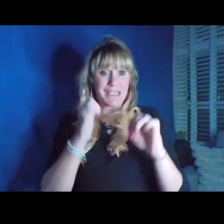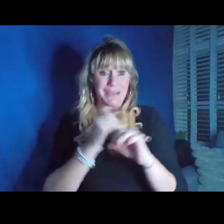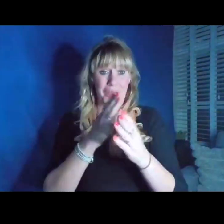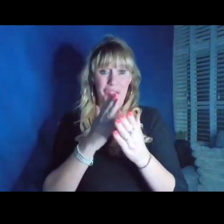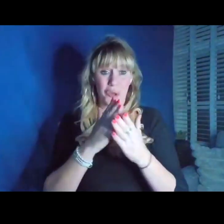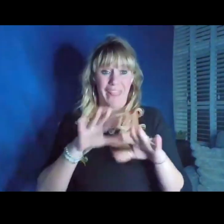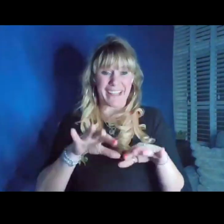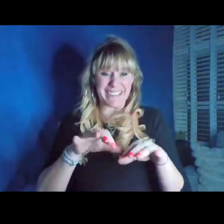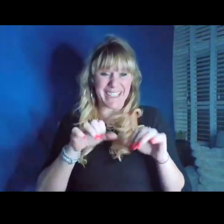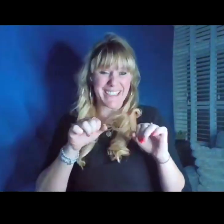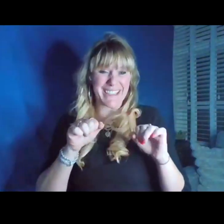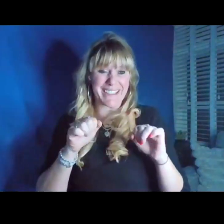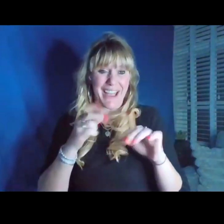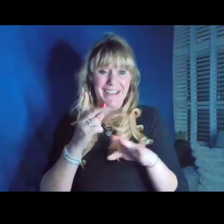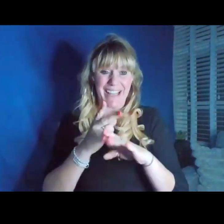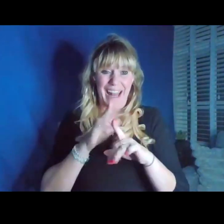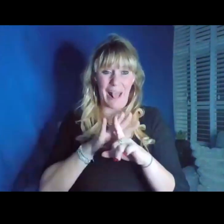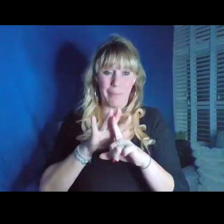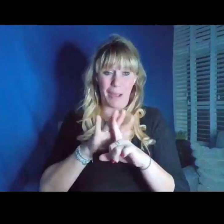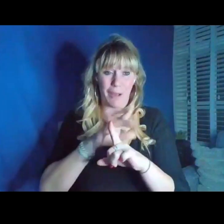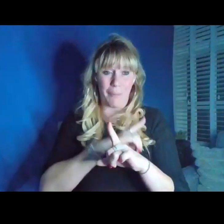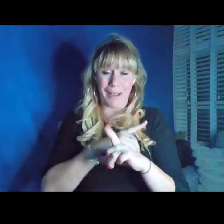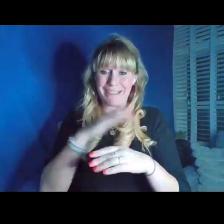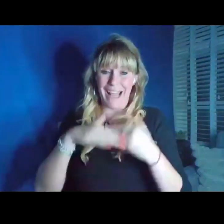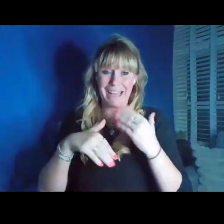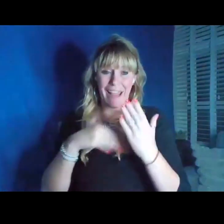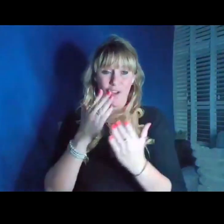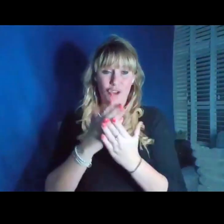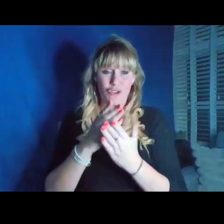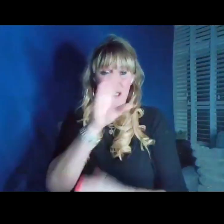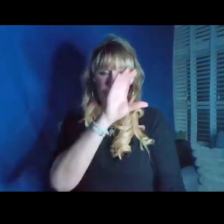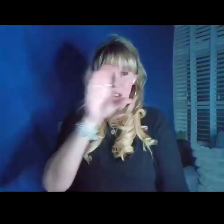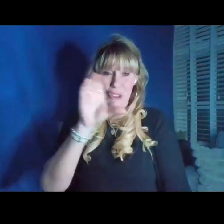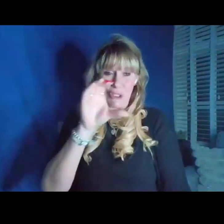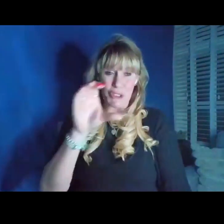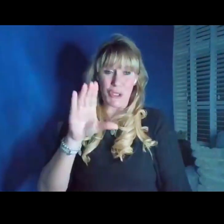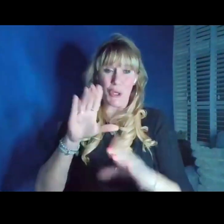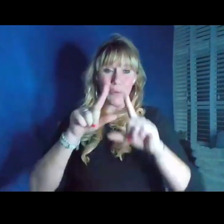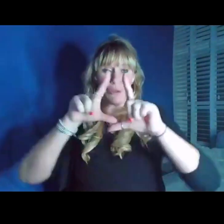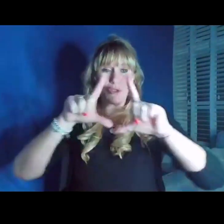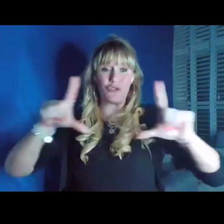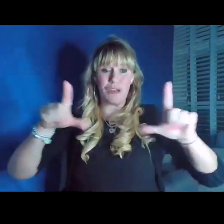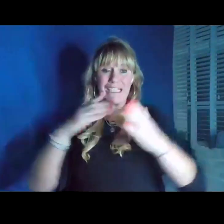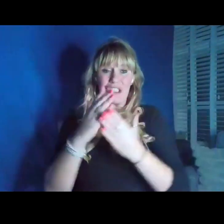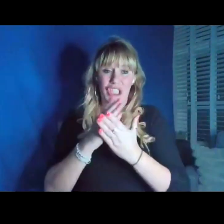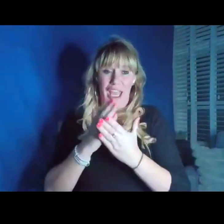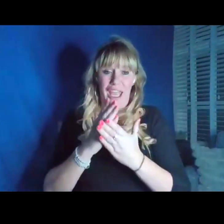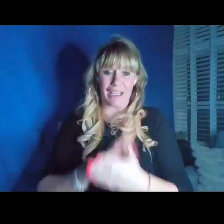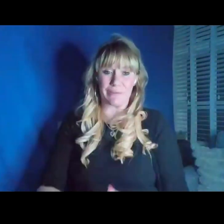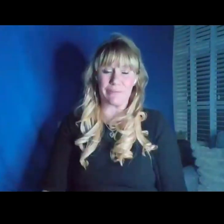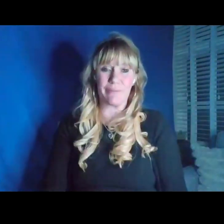because I never trust Zoom screen share. I just want to thank Kris as well